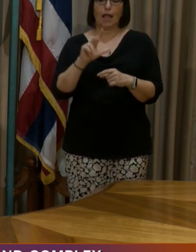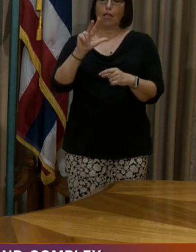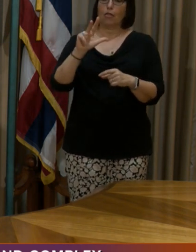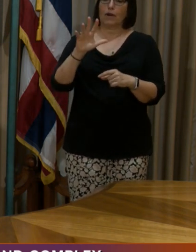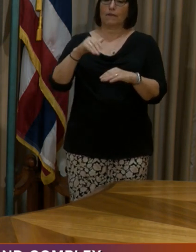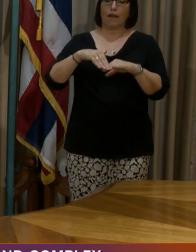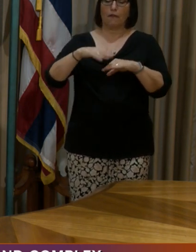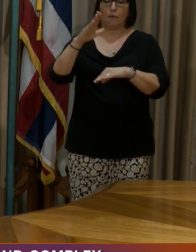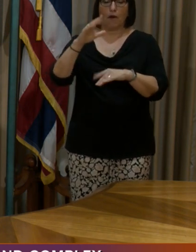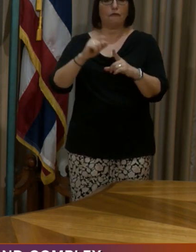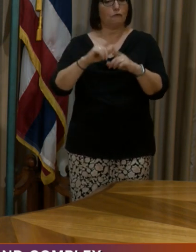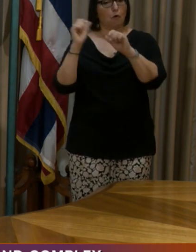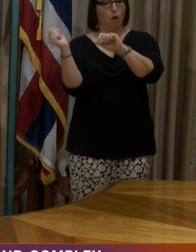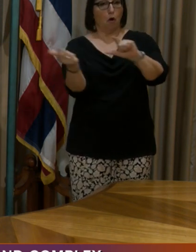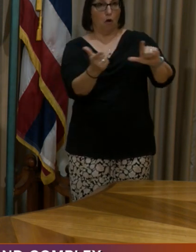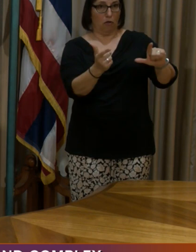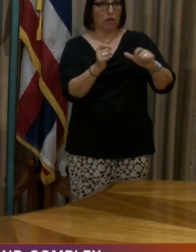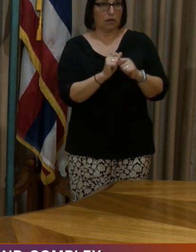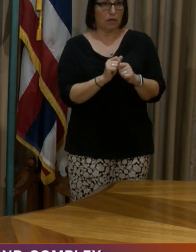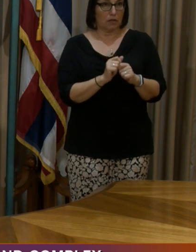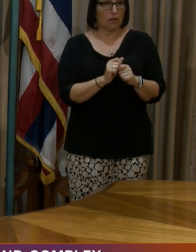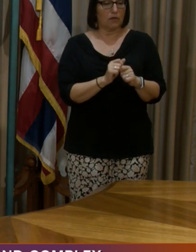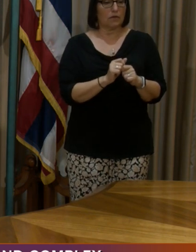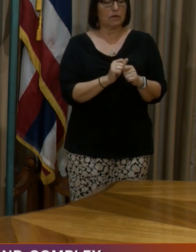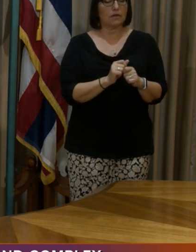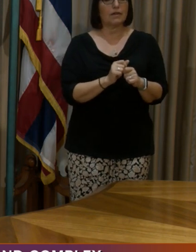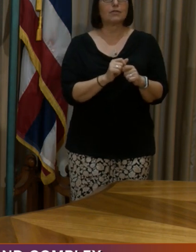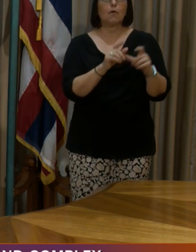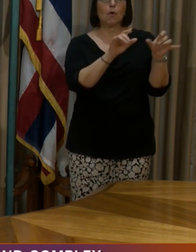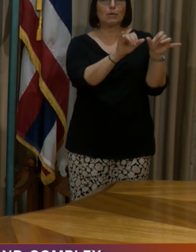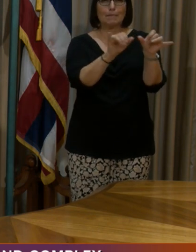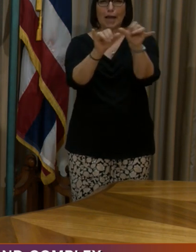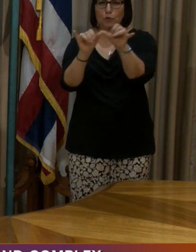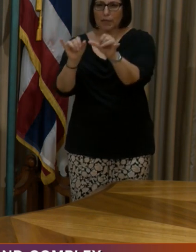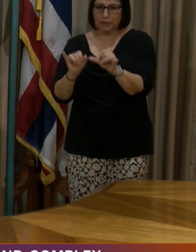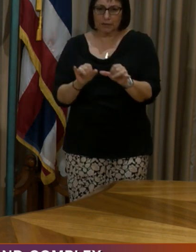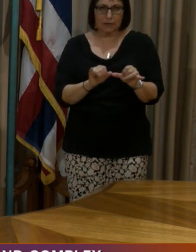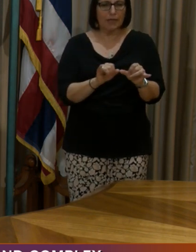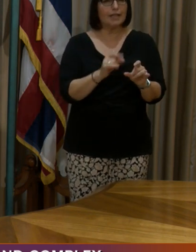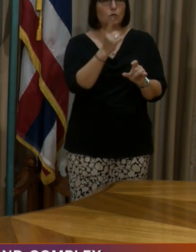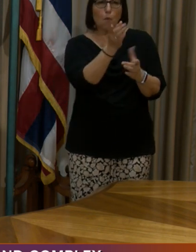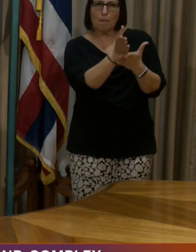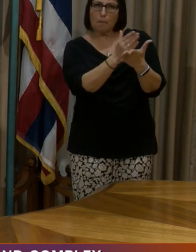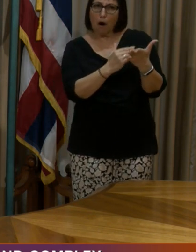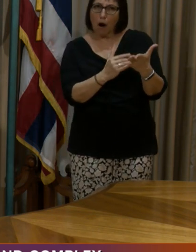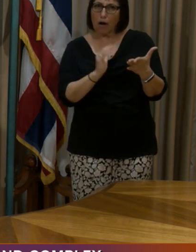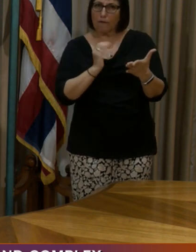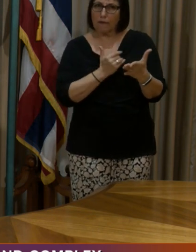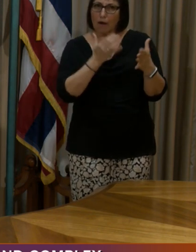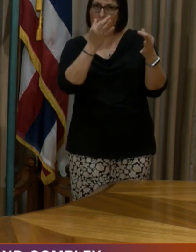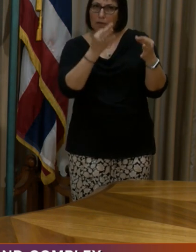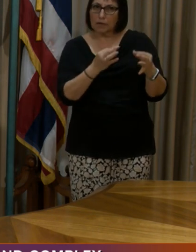BLENDED ELEMENTARY AND LEARN AND ABOVE FOR LEARN FROM HOME